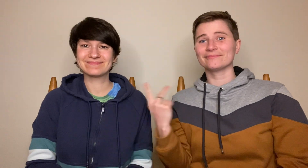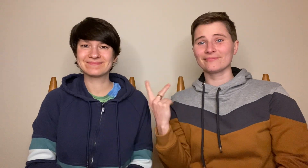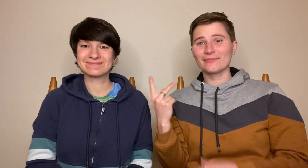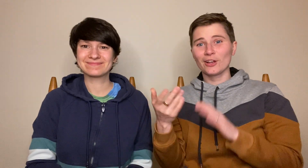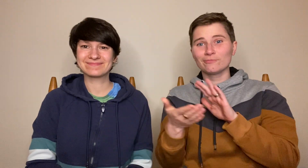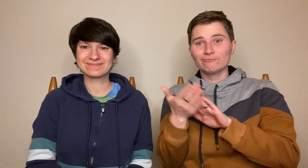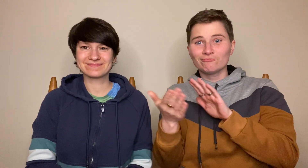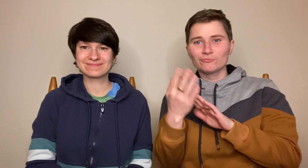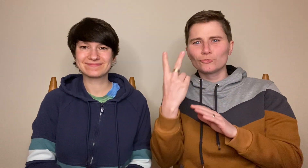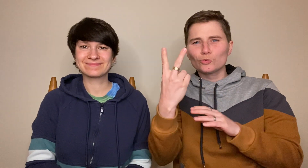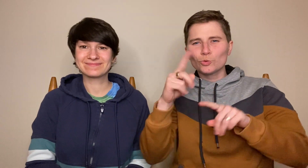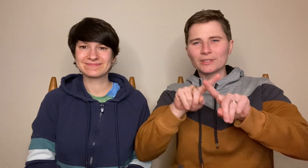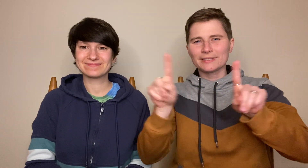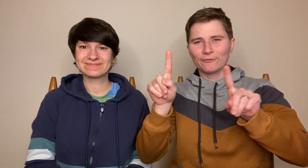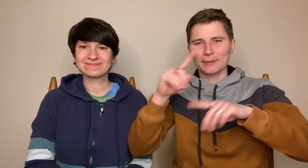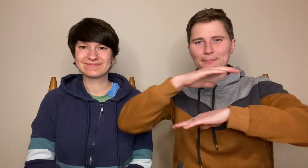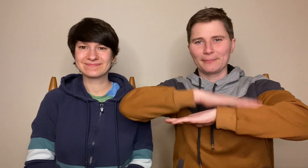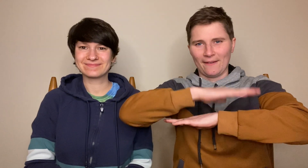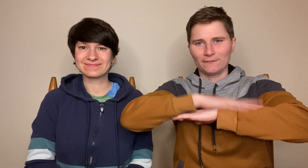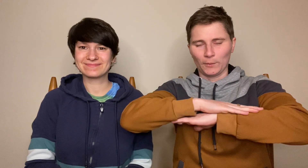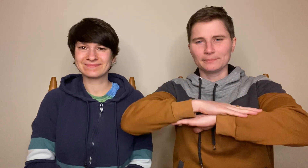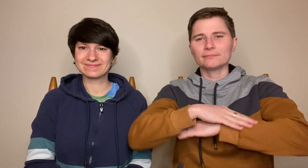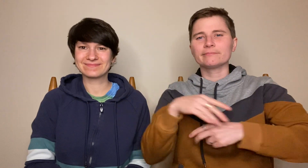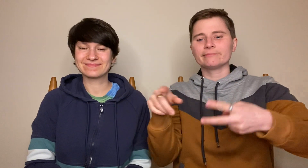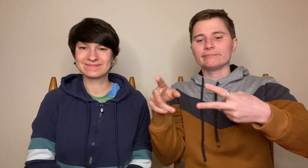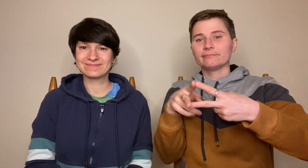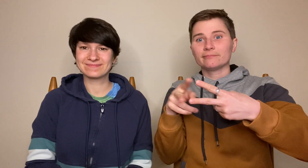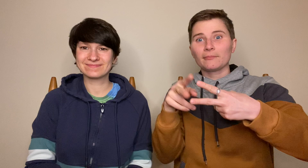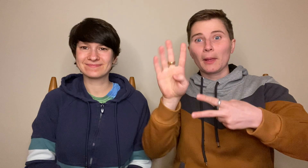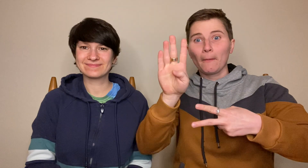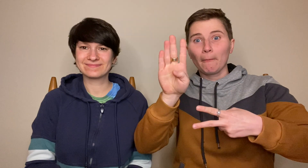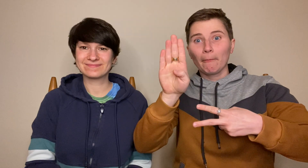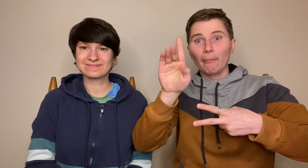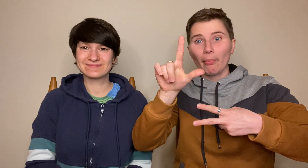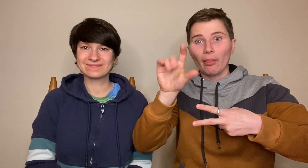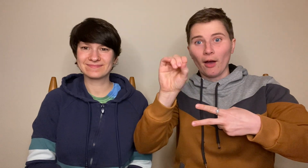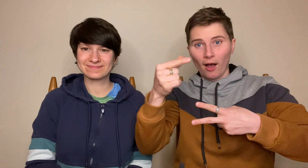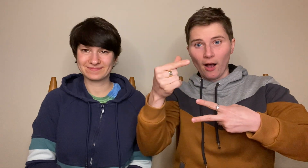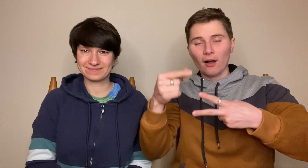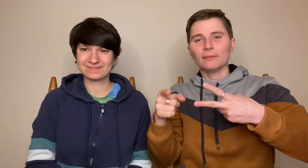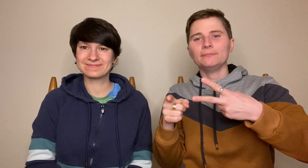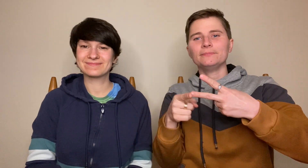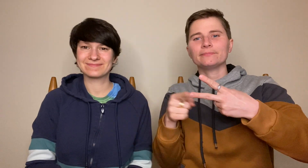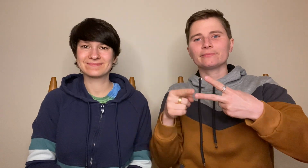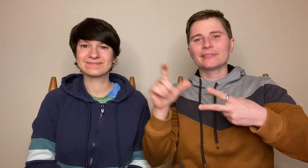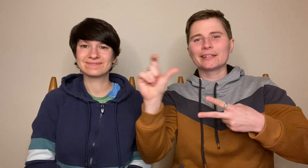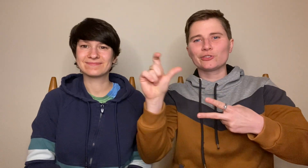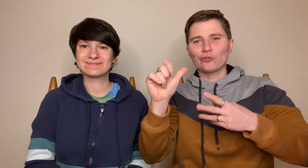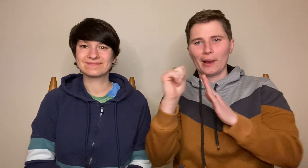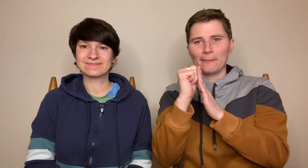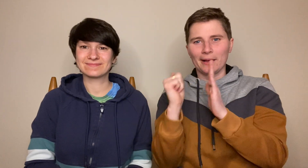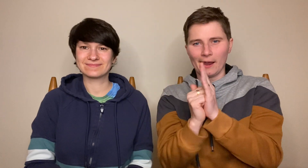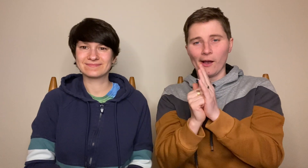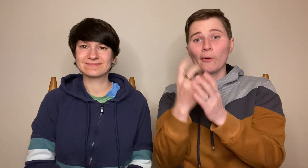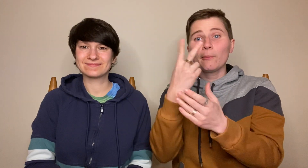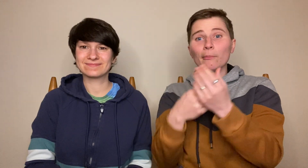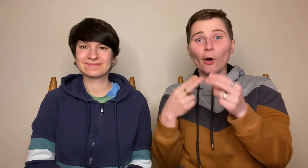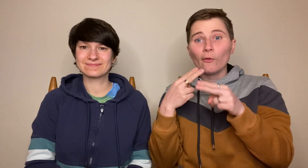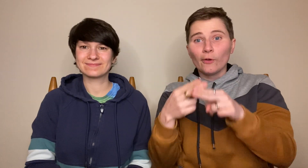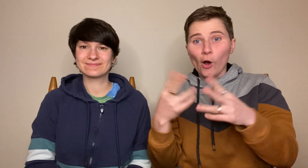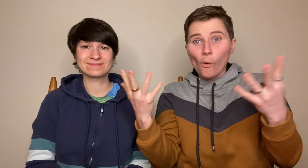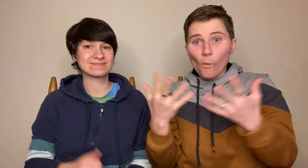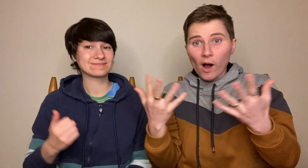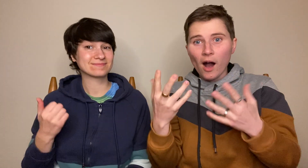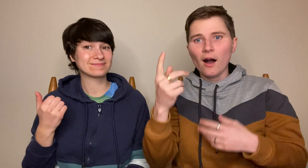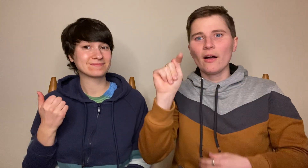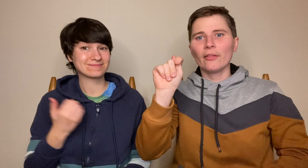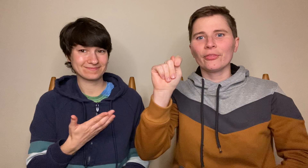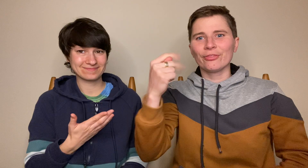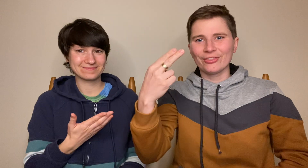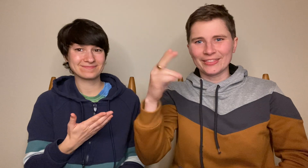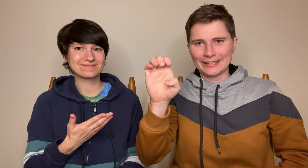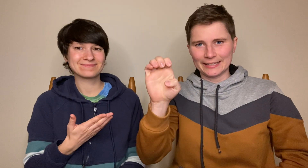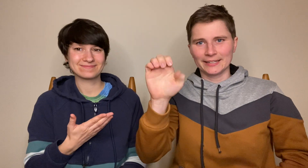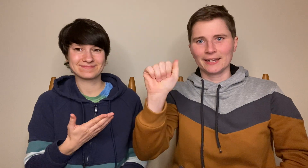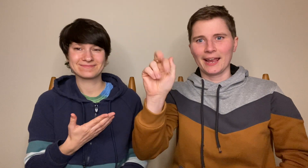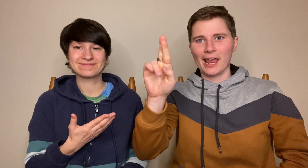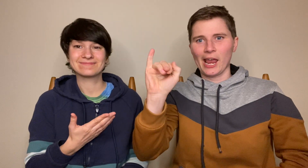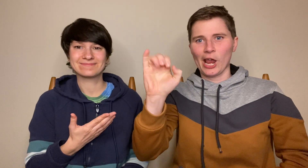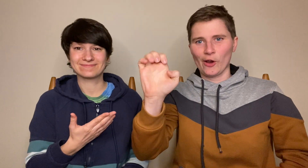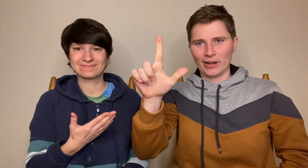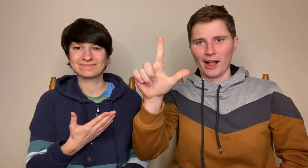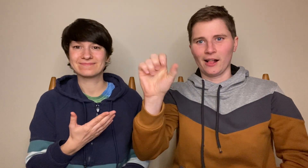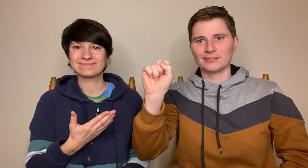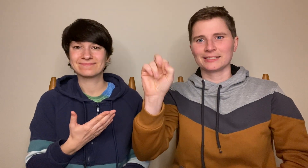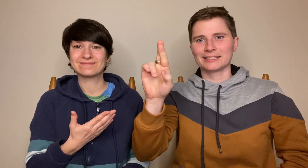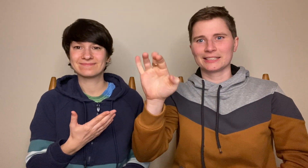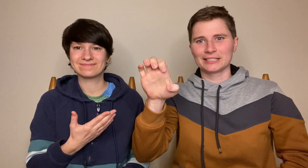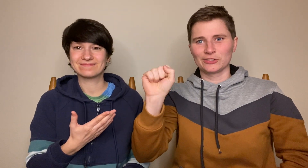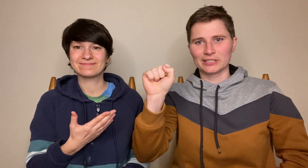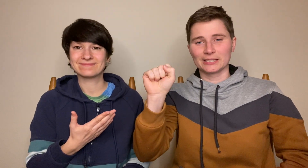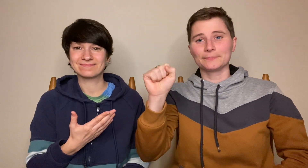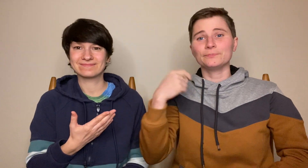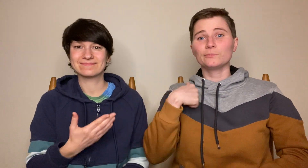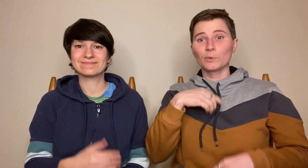We have a blog channel and Instagram platform called The Ariel Series (@thearielseries).